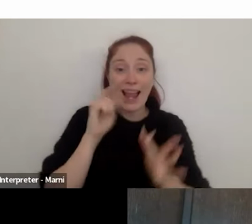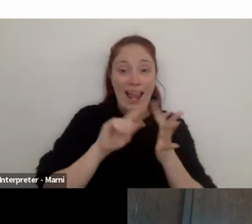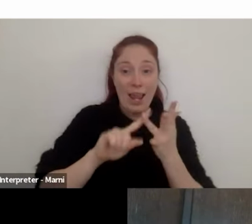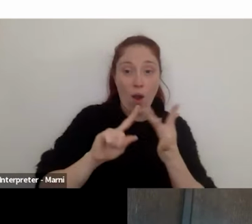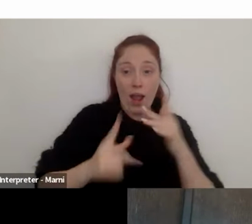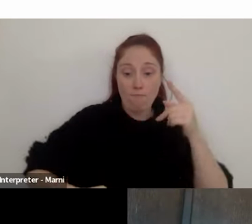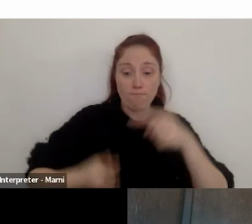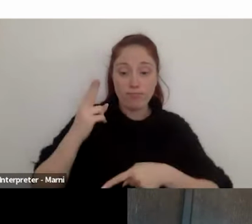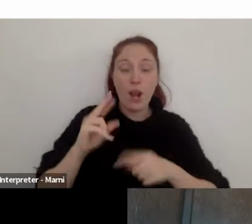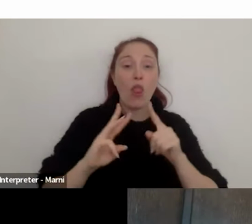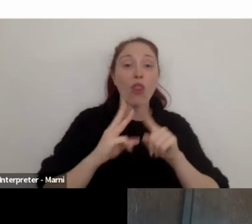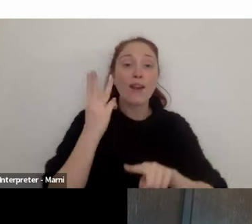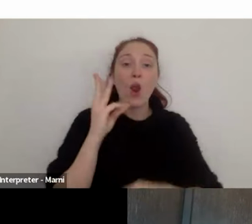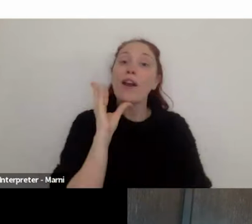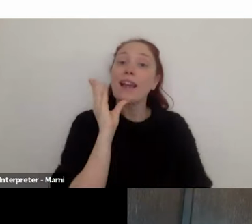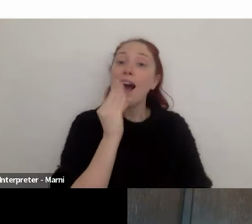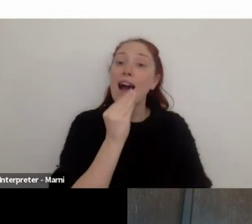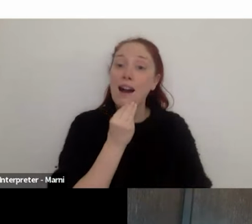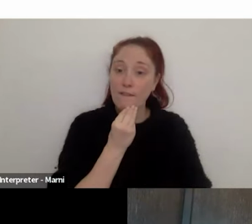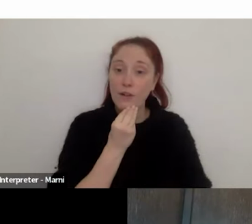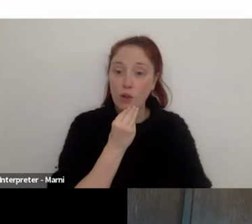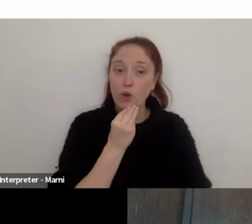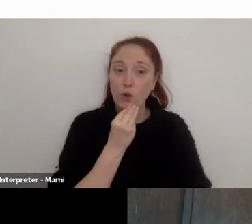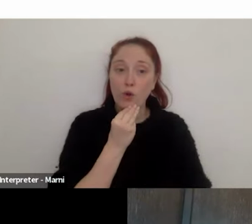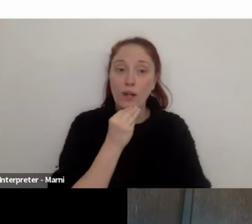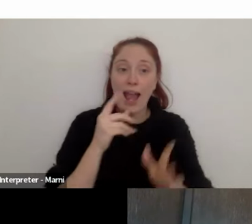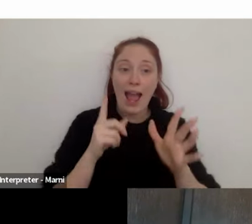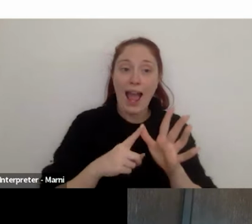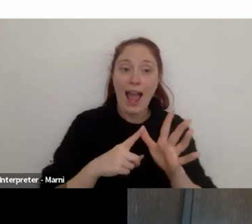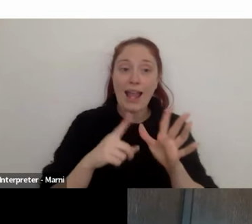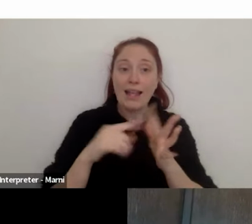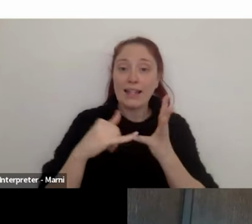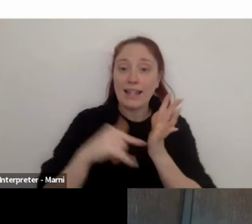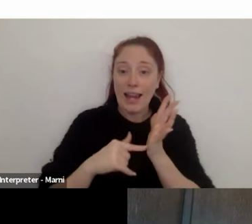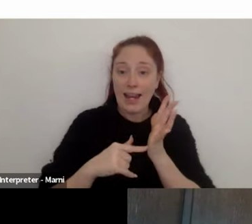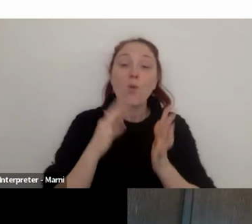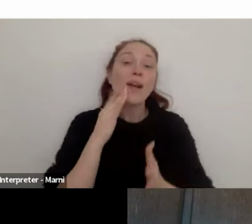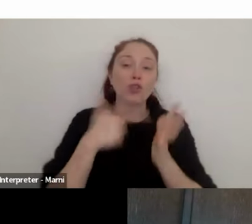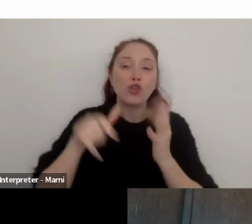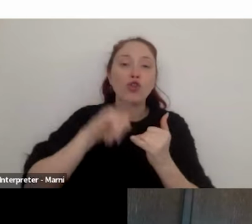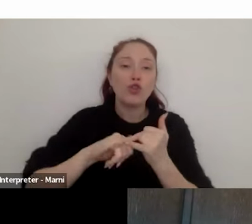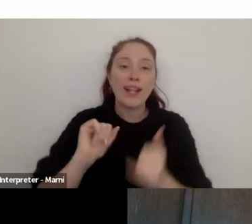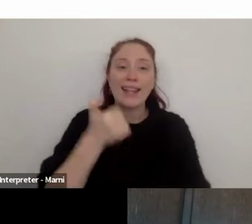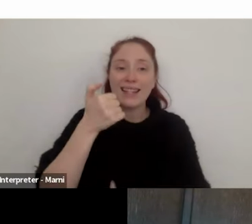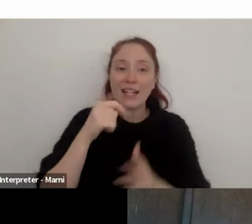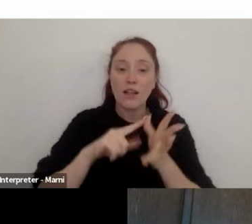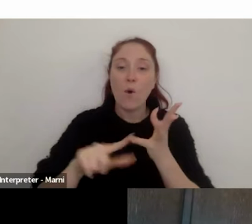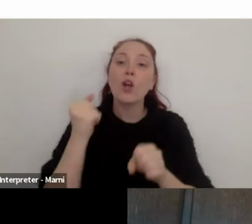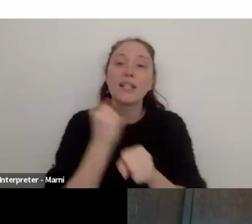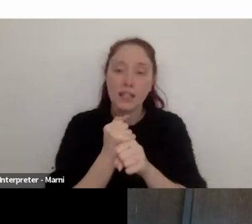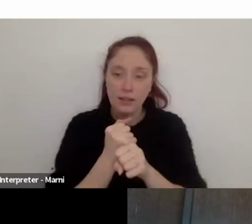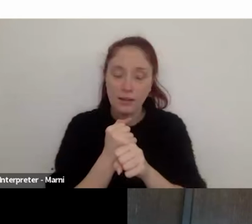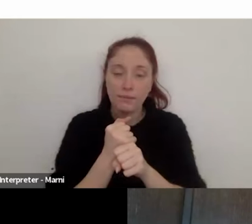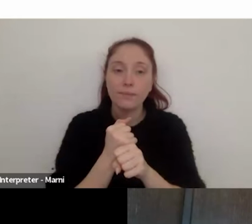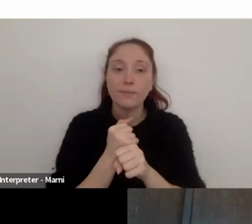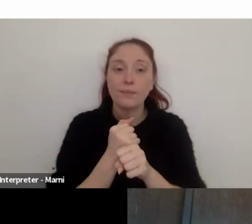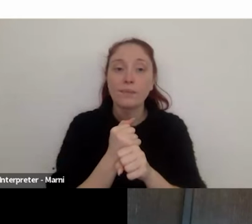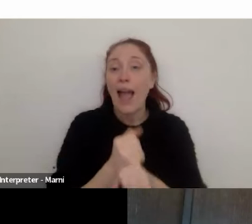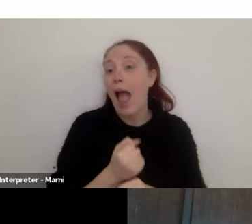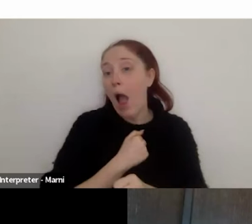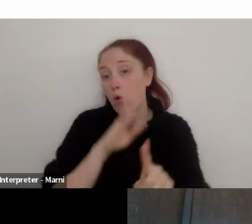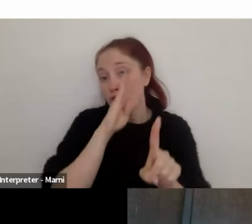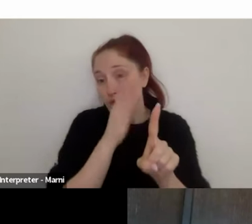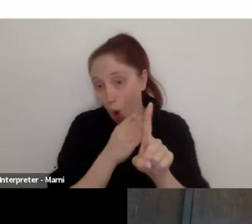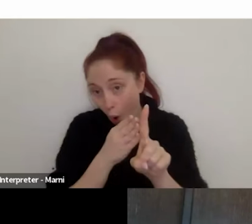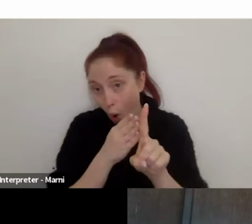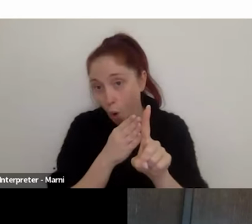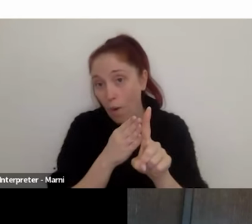3 PM AEST on Tuesday, 6 August 2024. We aim to notify people of the outcomes in